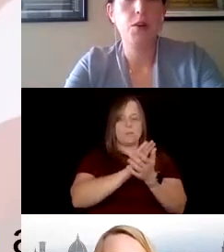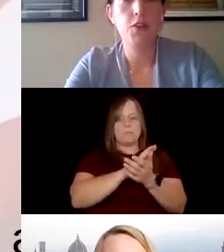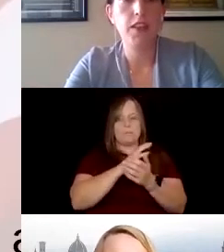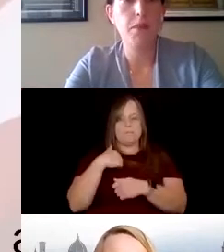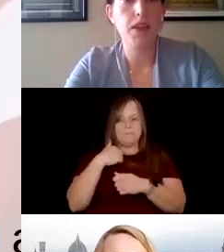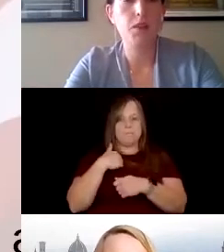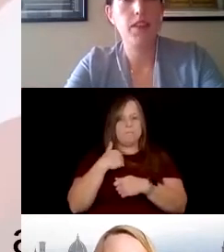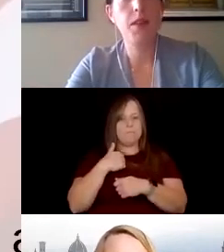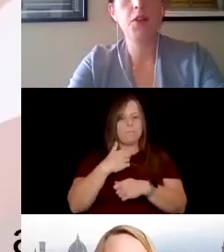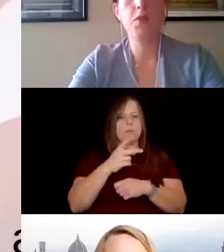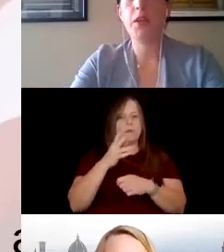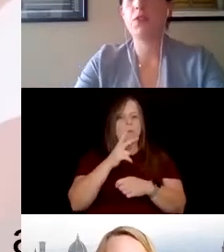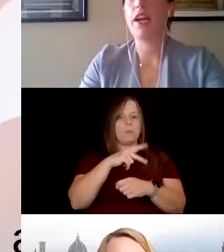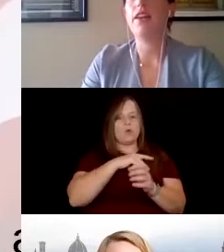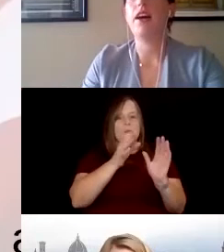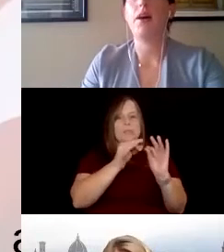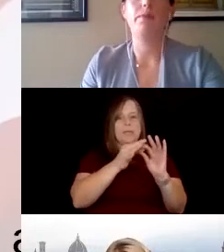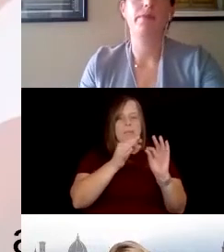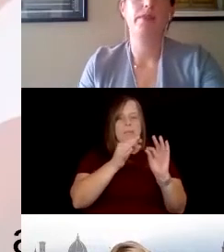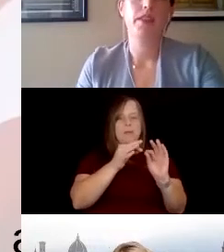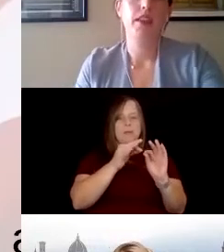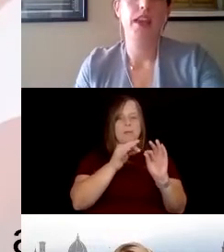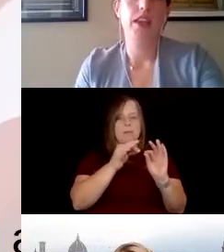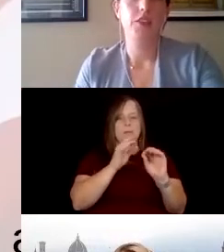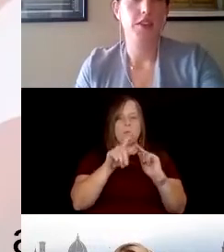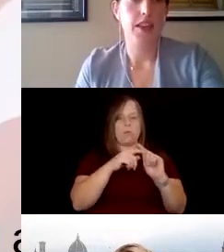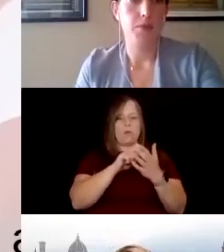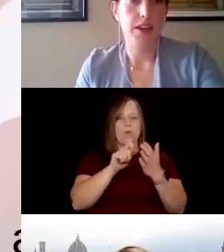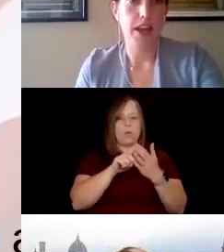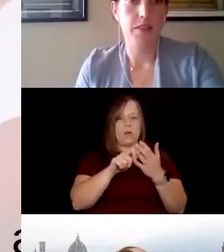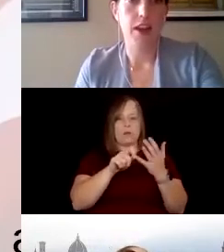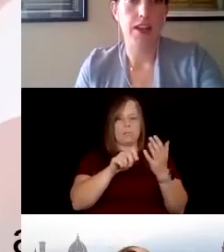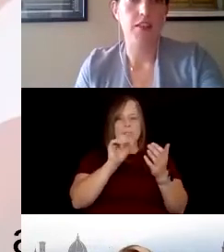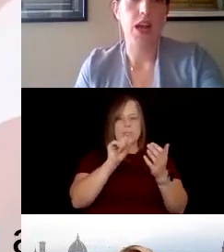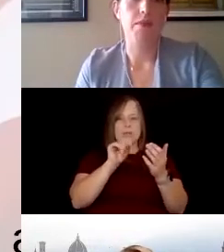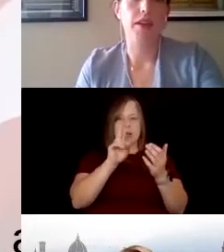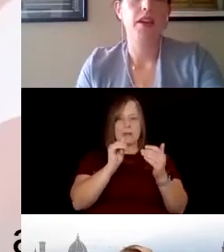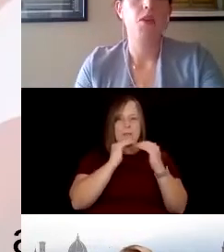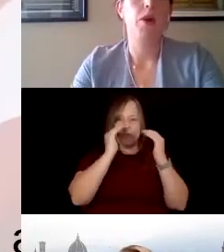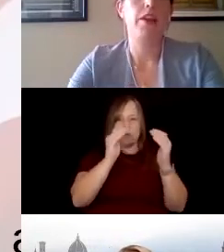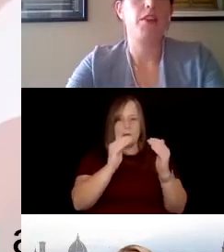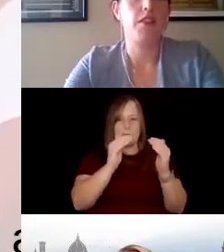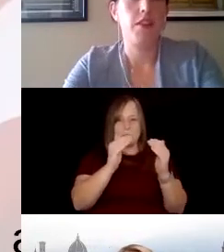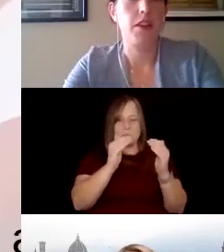a personal statement, which is similar to the one you would write in a discharge status upgrade case, right? It's describing why your character of service